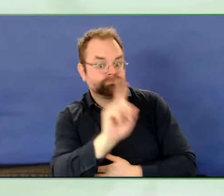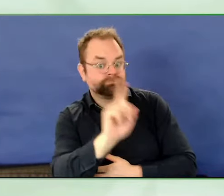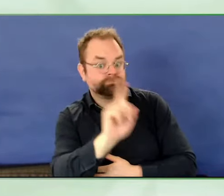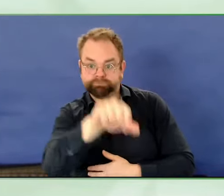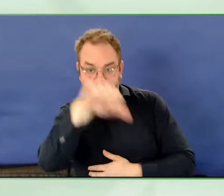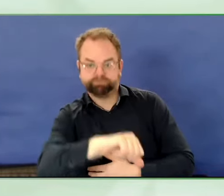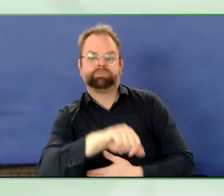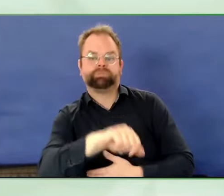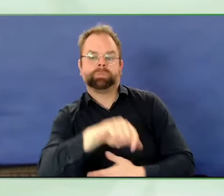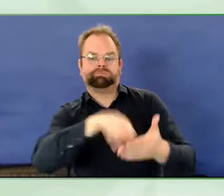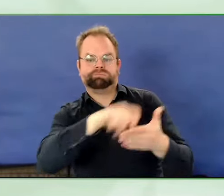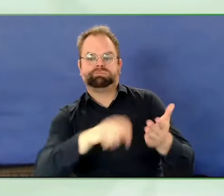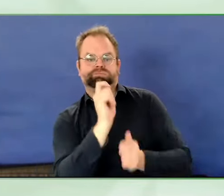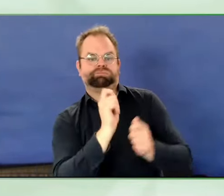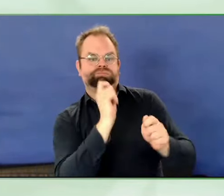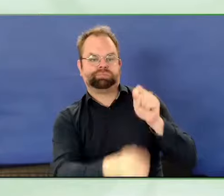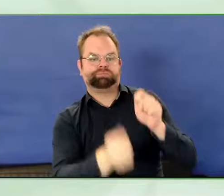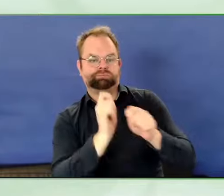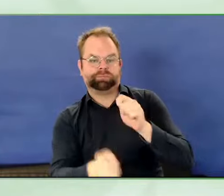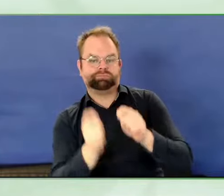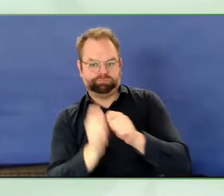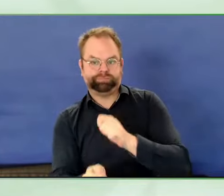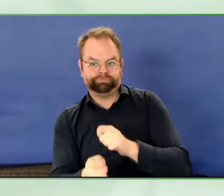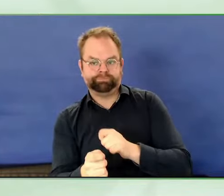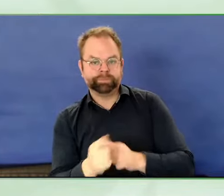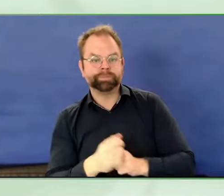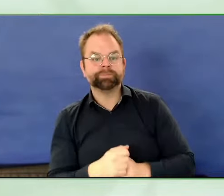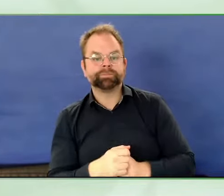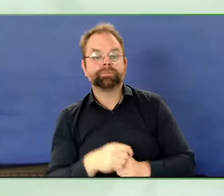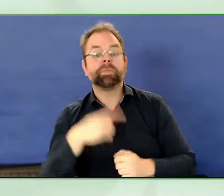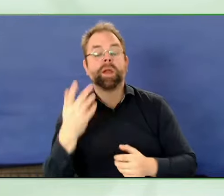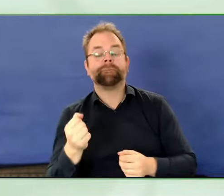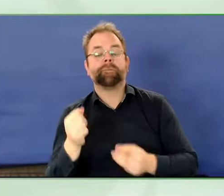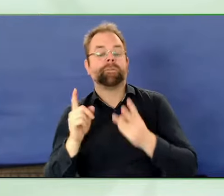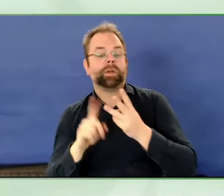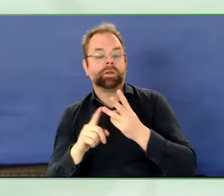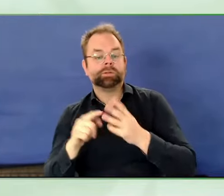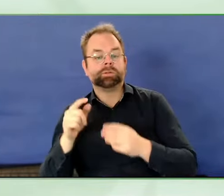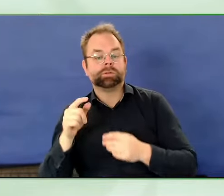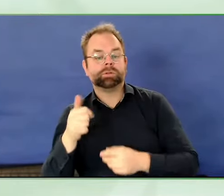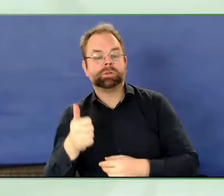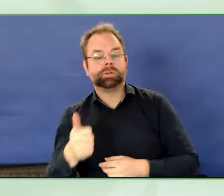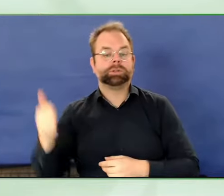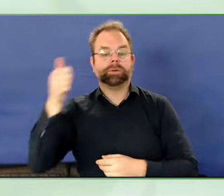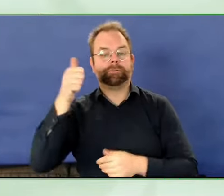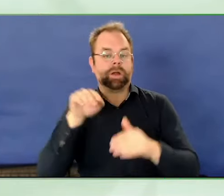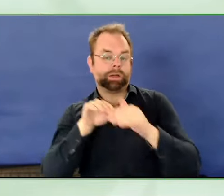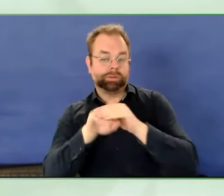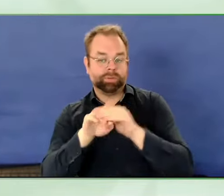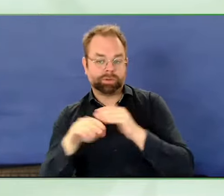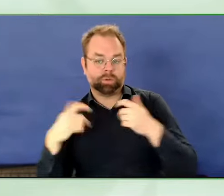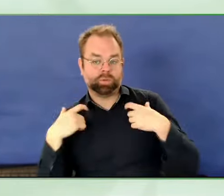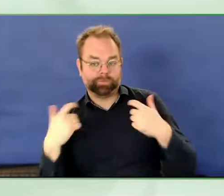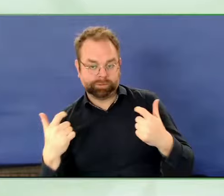chance than just creating a standard, leaving it there, hoping somebody is going to take it up, and there's no penalties if you don't do it.